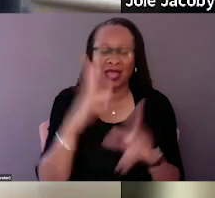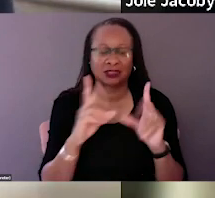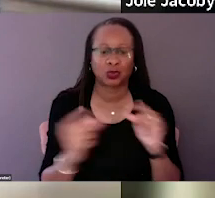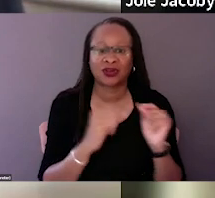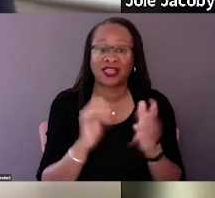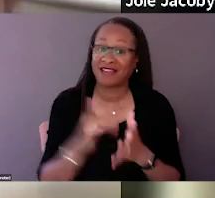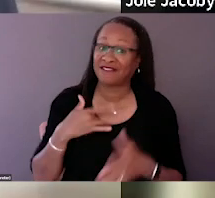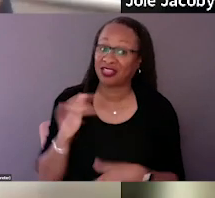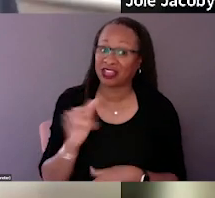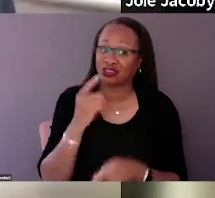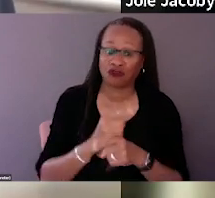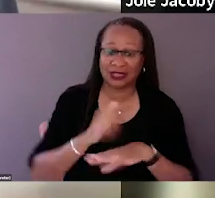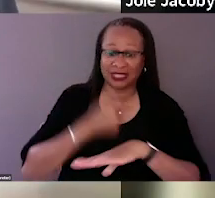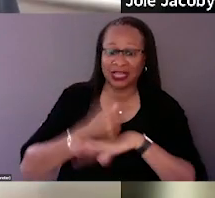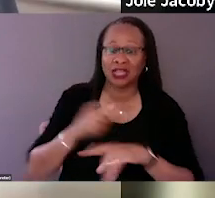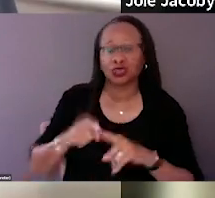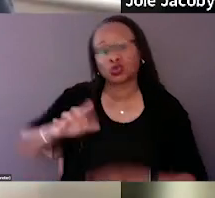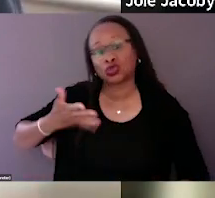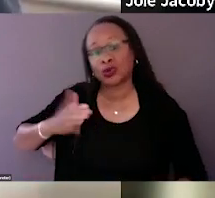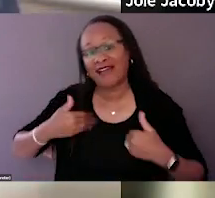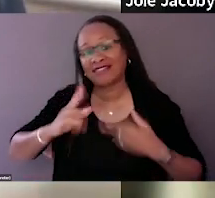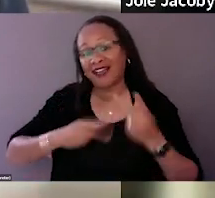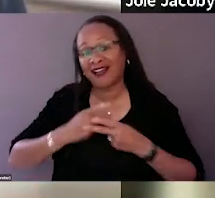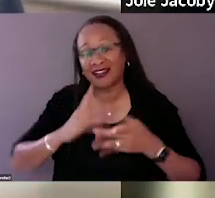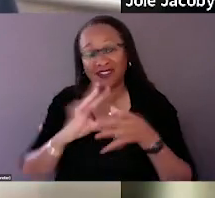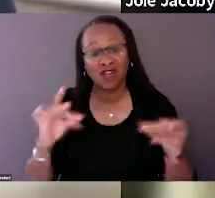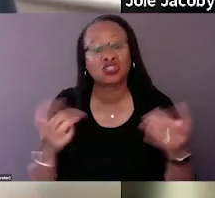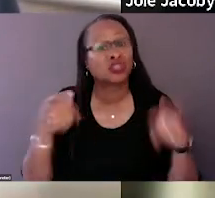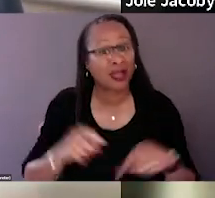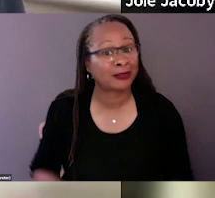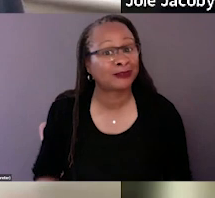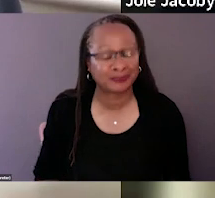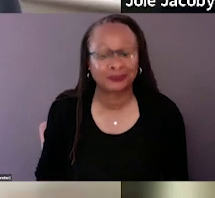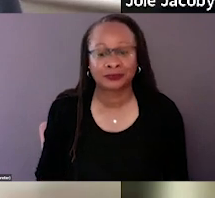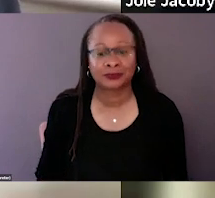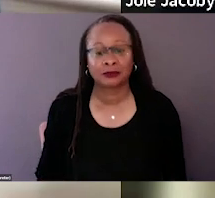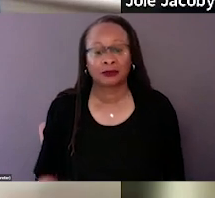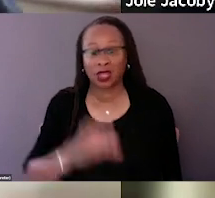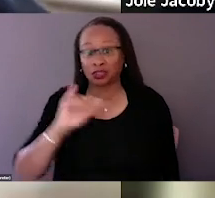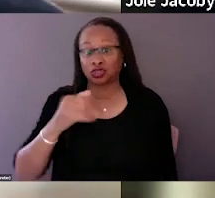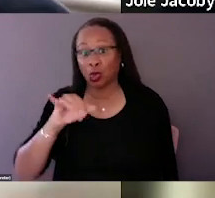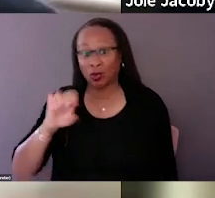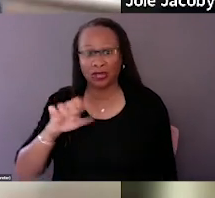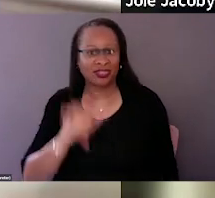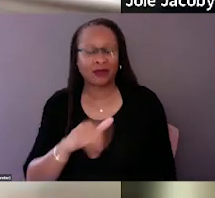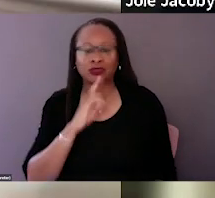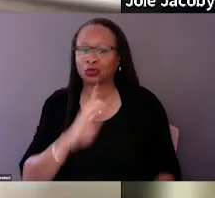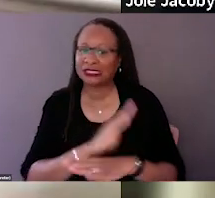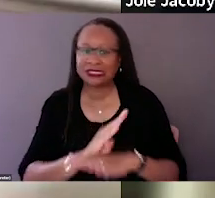to have those conversations take place in. And they were legit... They were people that had followed each other